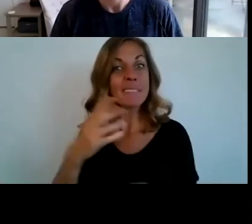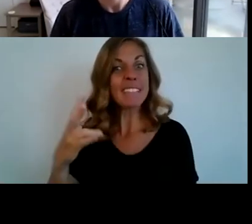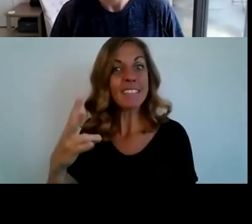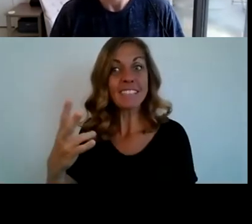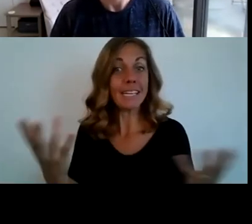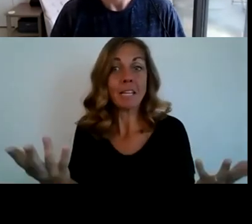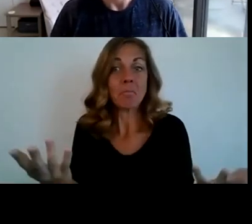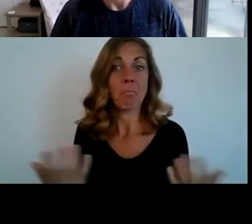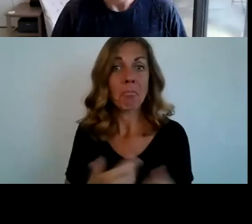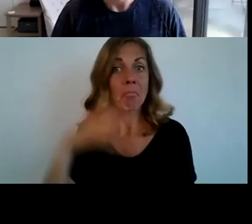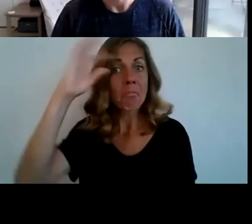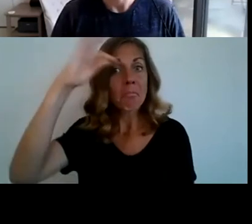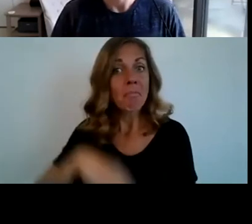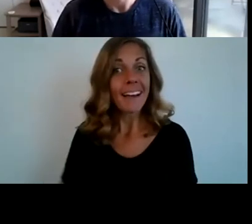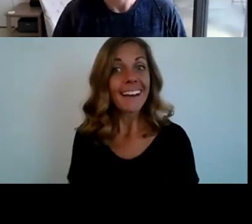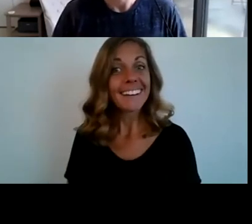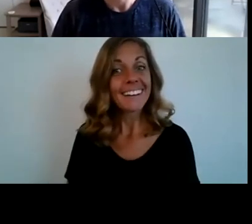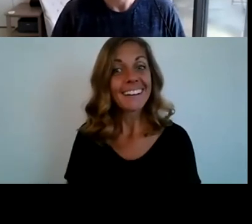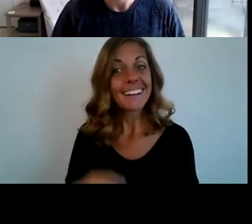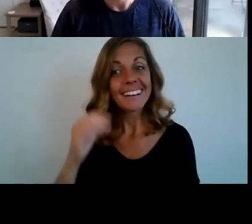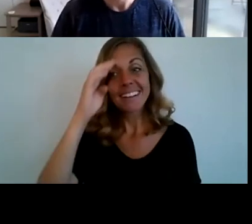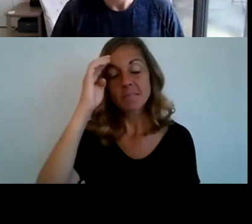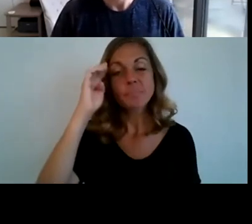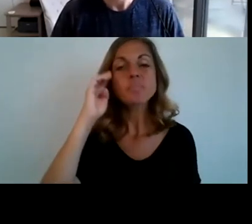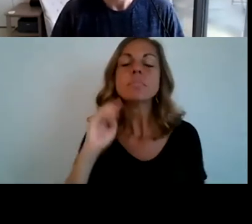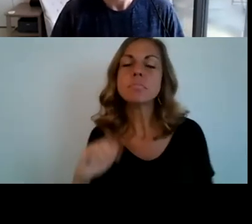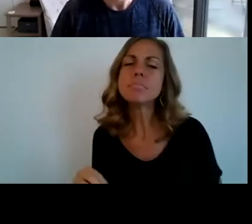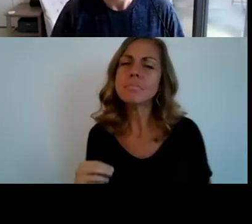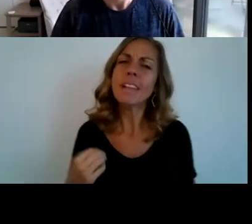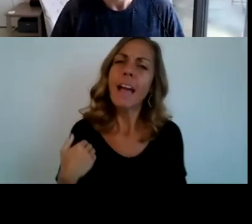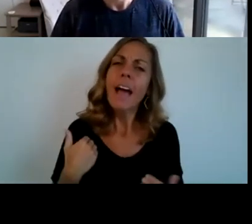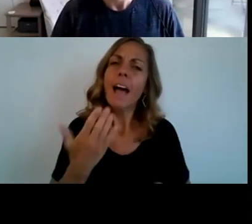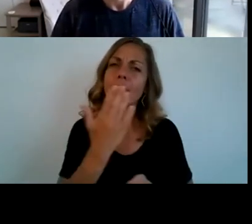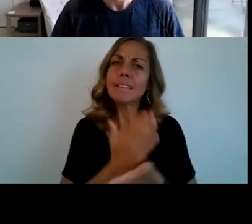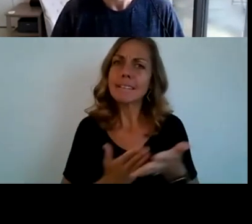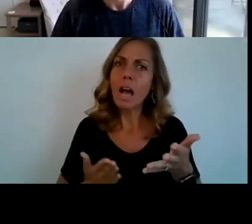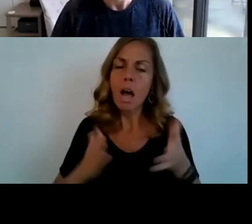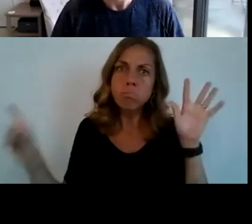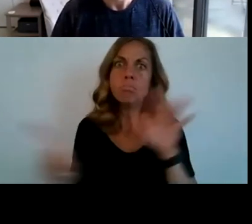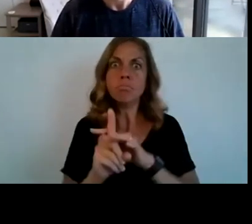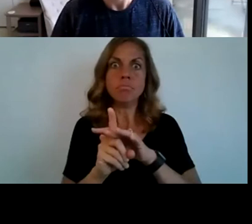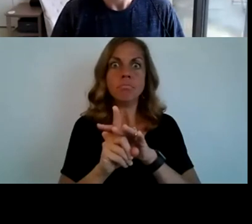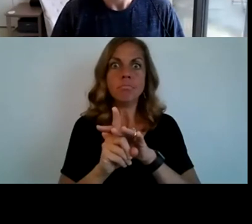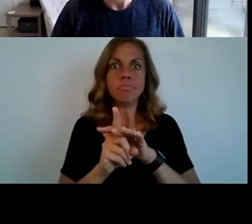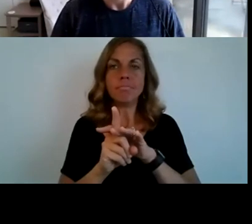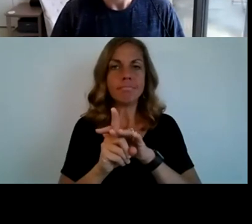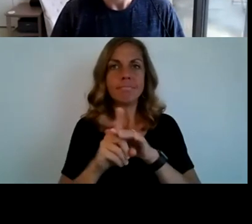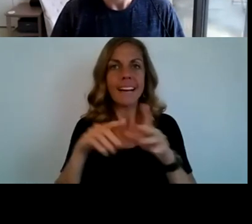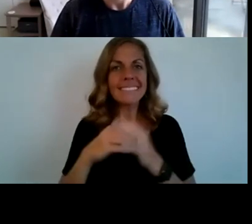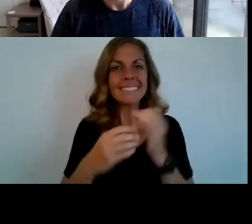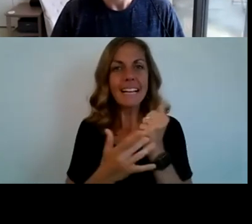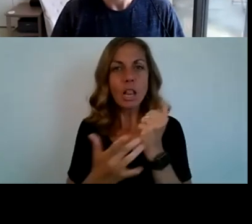earlier. So, there's been a couple of breakthroughs in check nothing with respect to speech recognition.